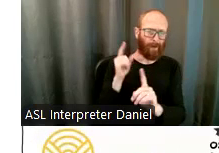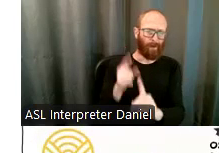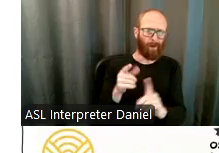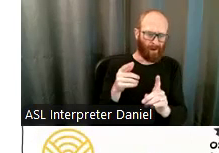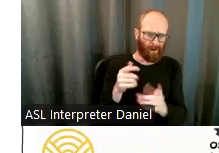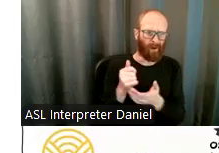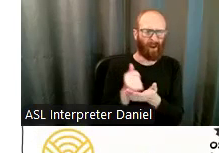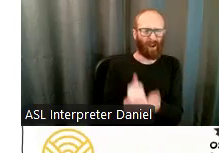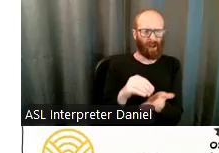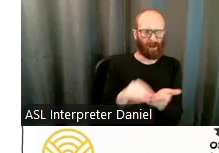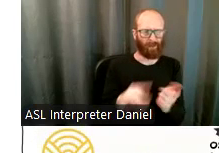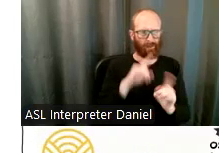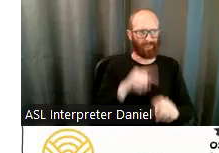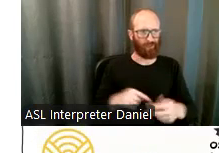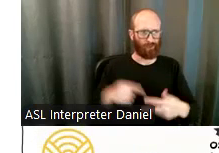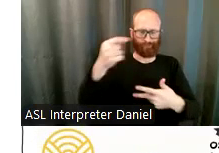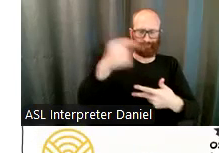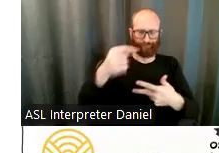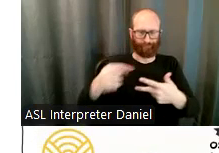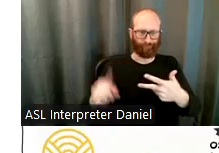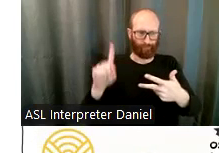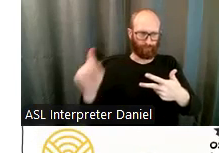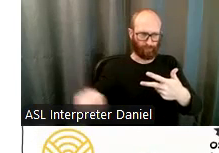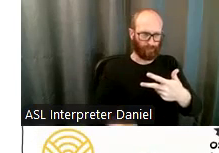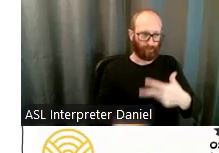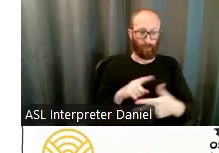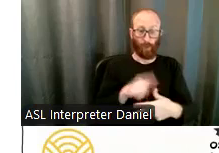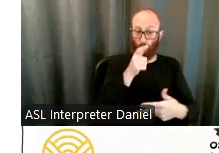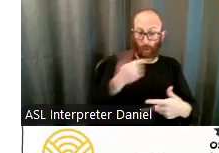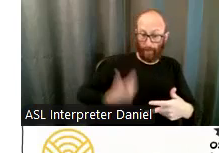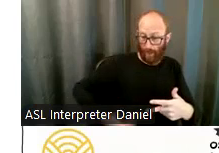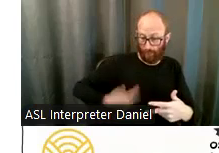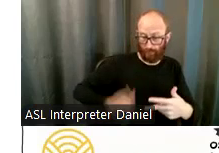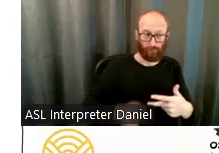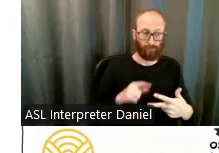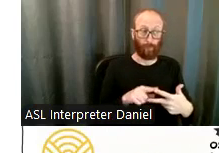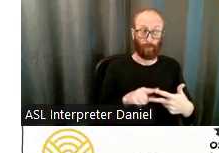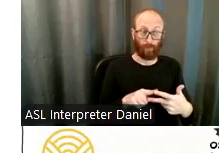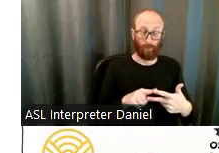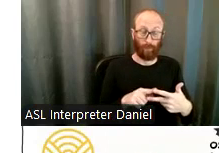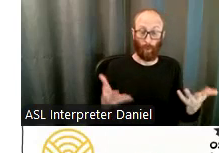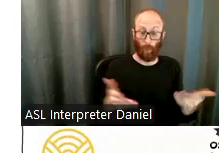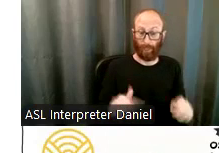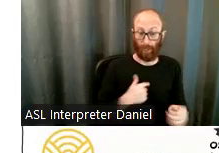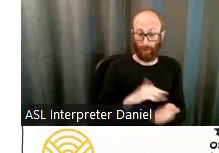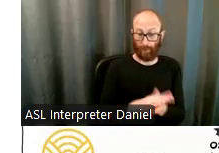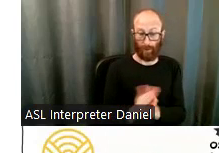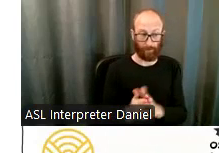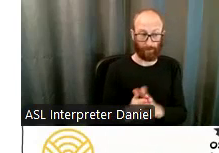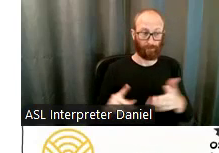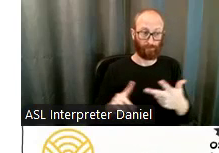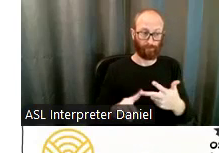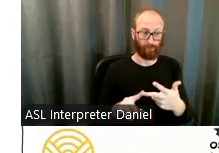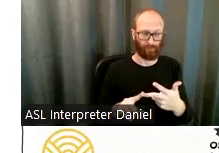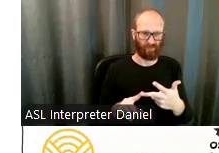these three questions: who am I? who can or what can I become? and how do I